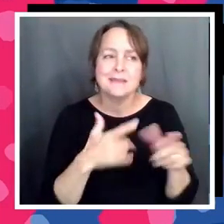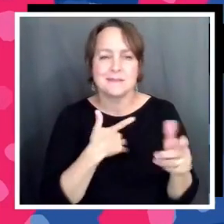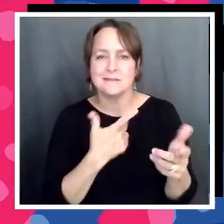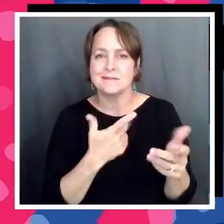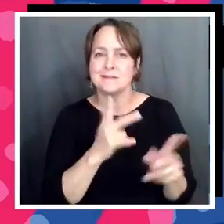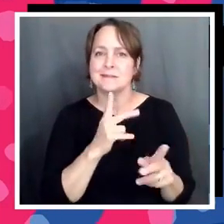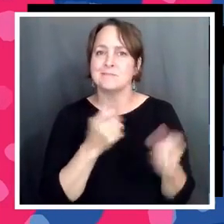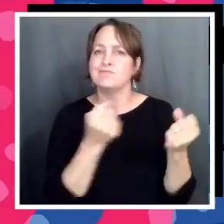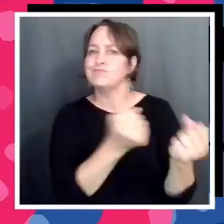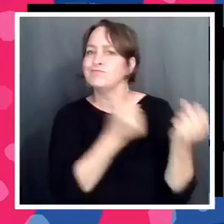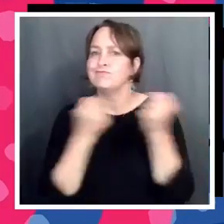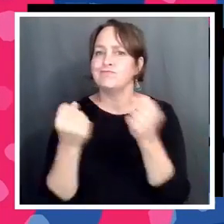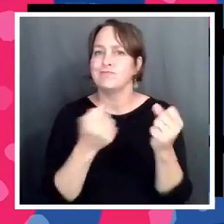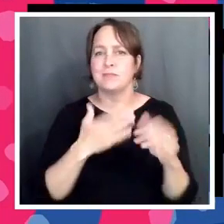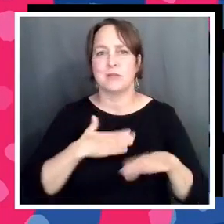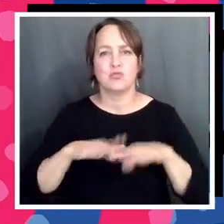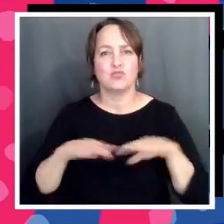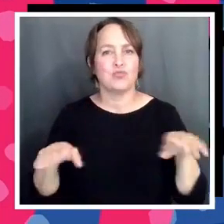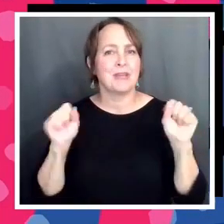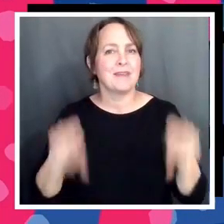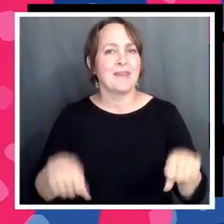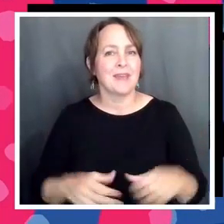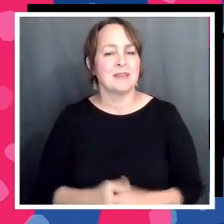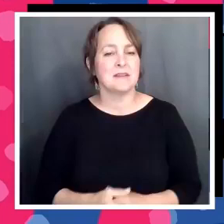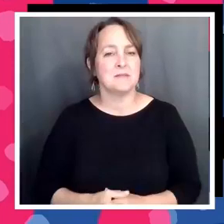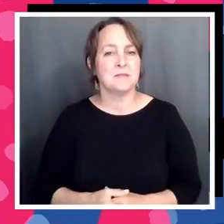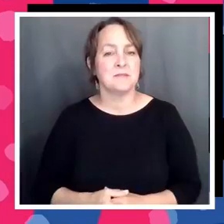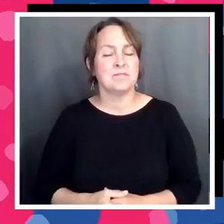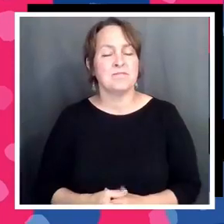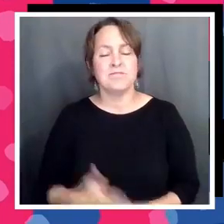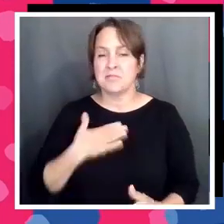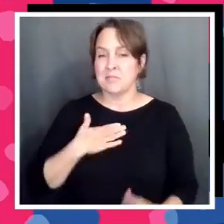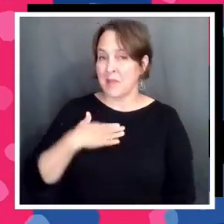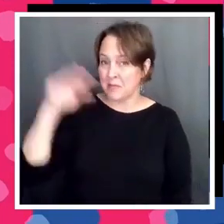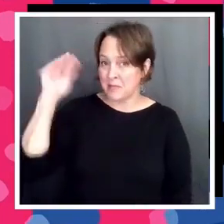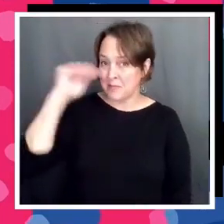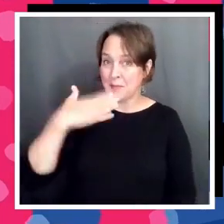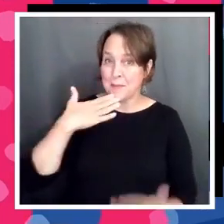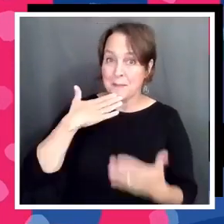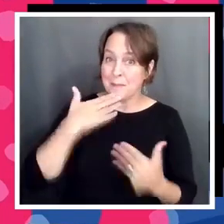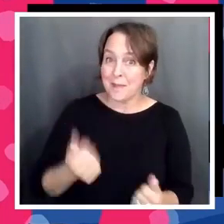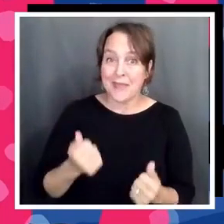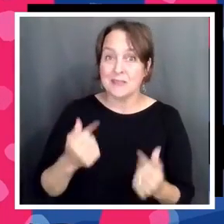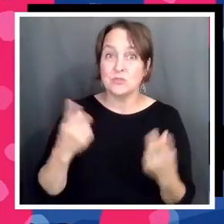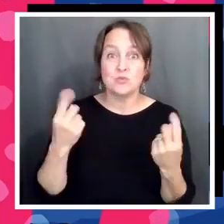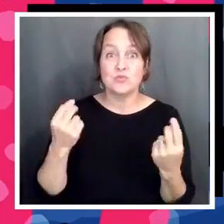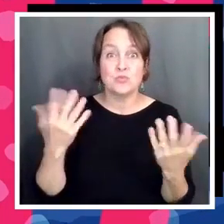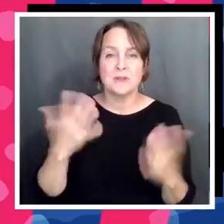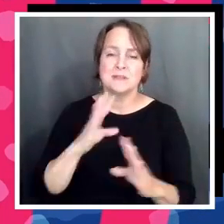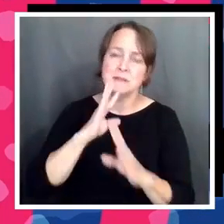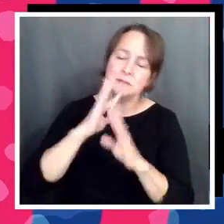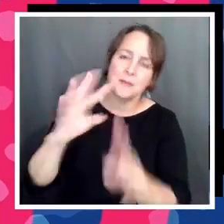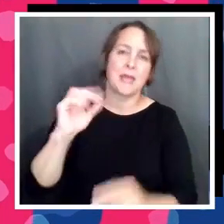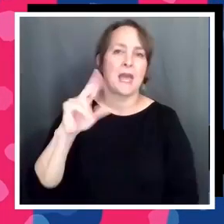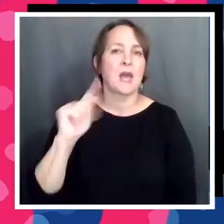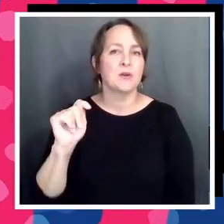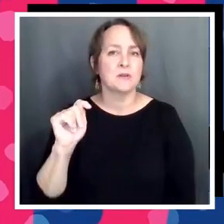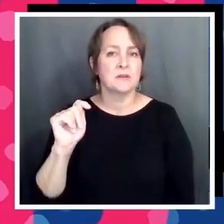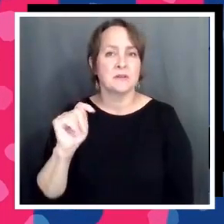LLLL HP P MEETET BICIC NANIT NECESSITIES LIKE SCHOOL CLOTHES AND SCHOOL SUPPLIES FOR THEM. ALSO, A CAR SO WE CAN GET WHERE